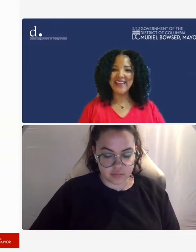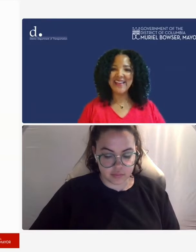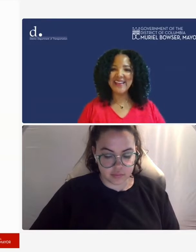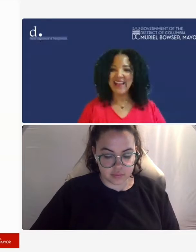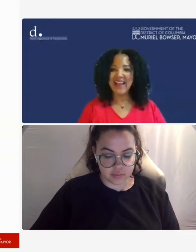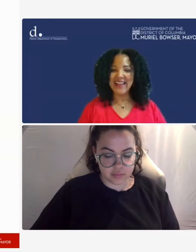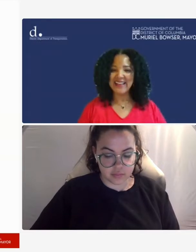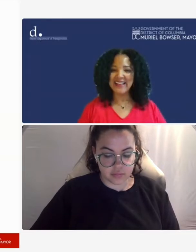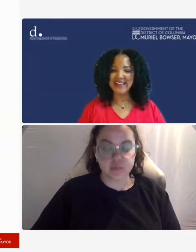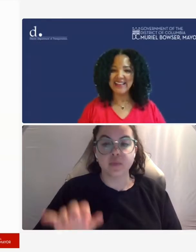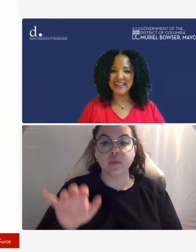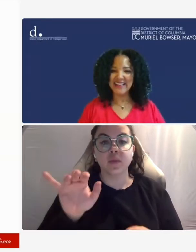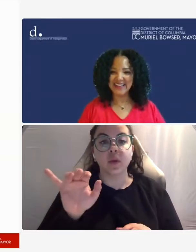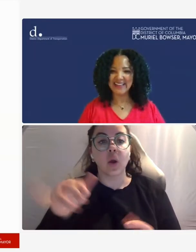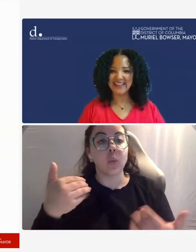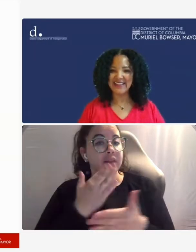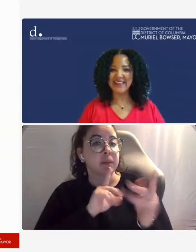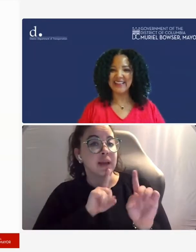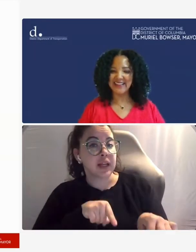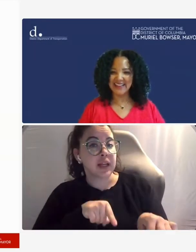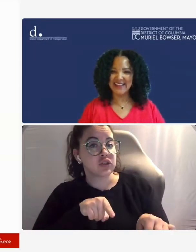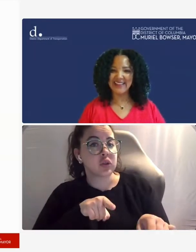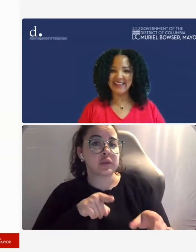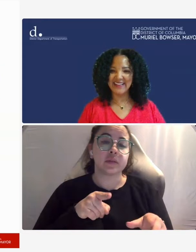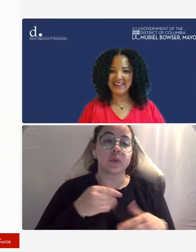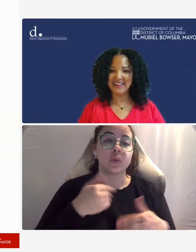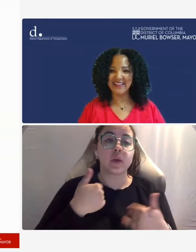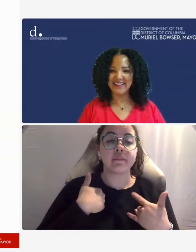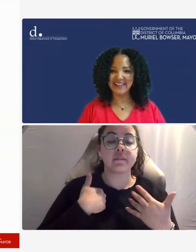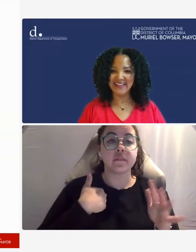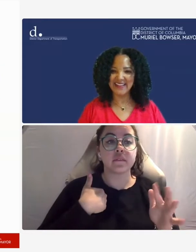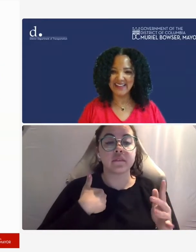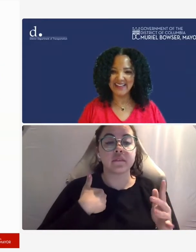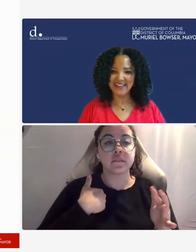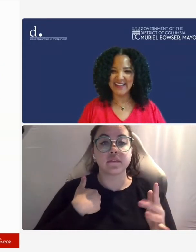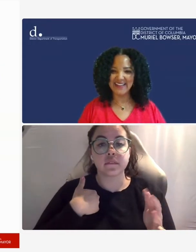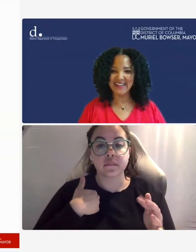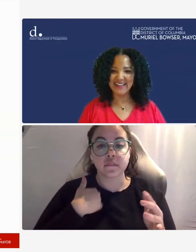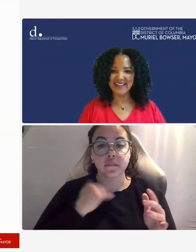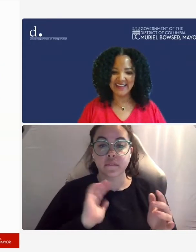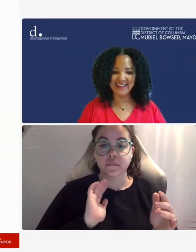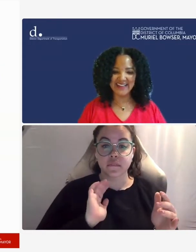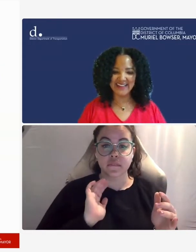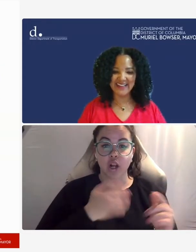we have some answers there and also we have uh our sign language interpreter swapped